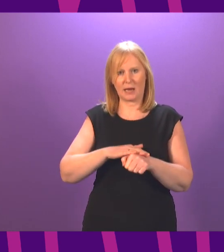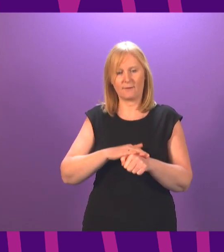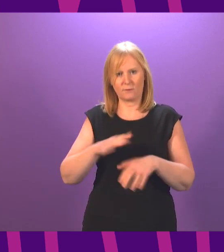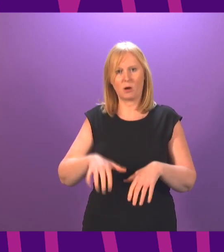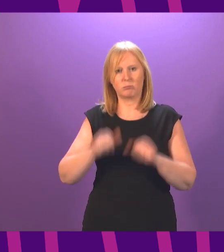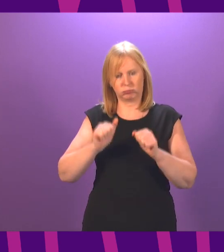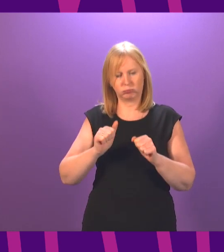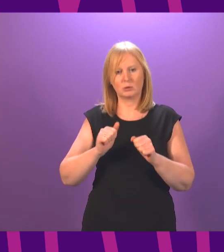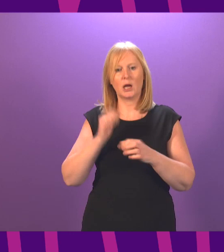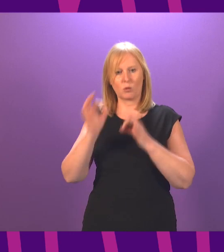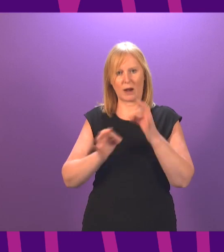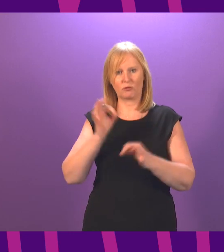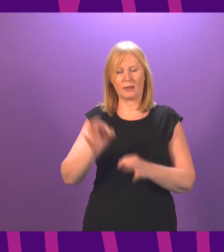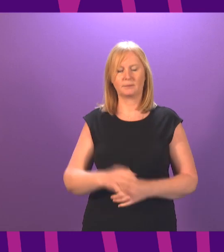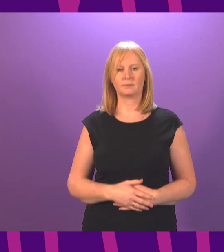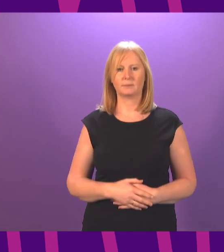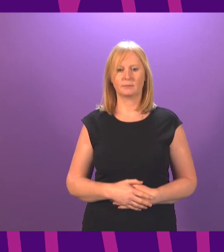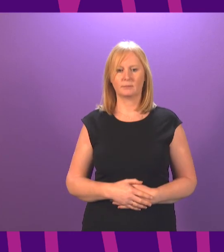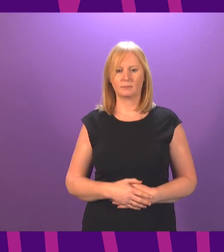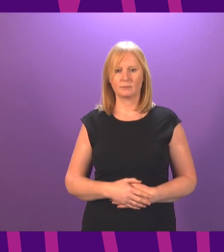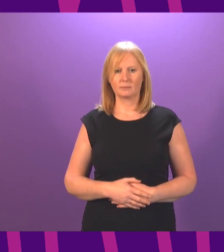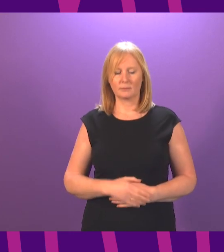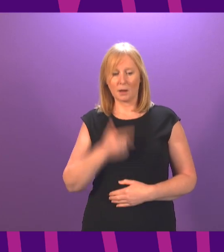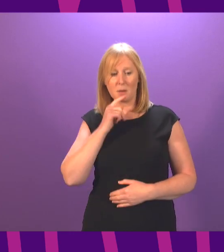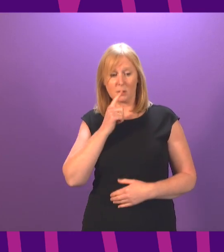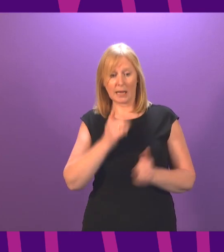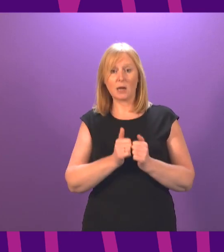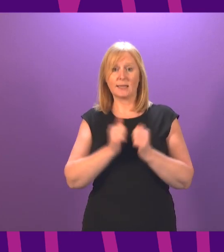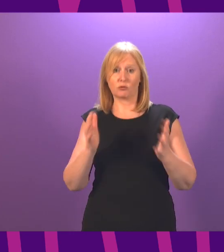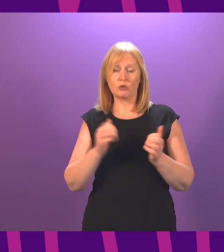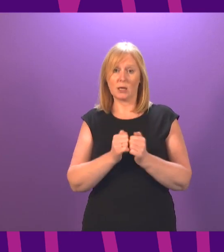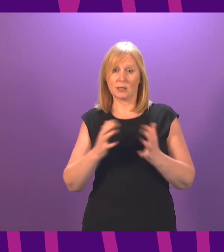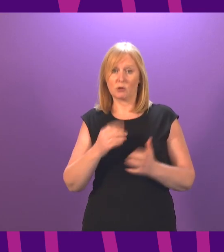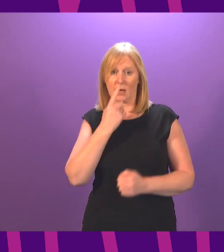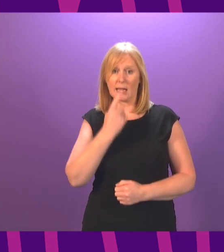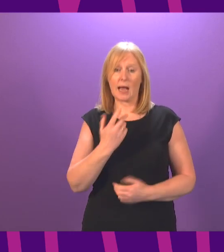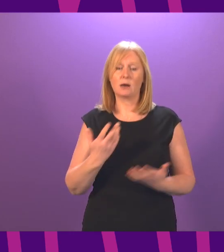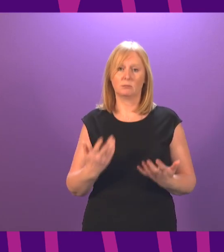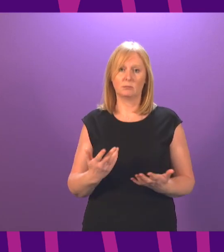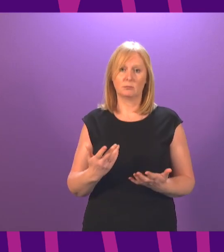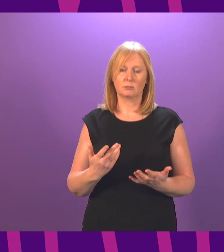My judgment, with which people are absolutely entitled to disagree—I appreciate that some